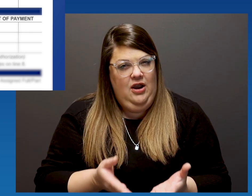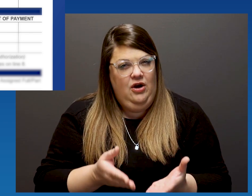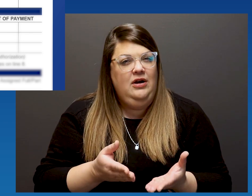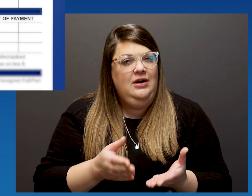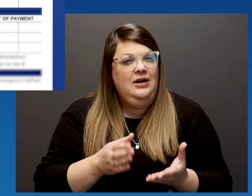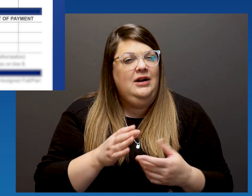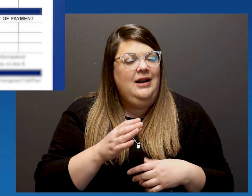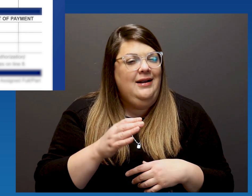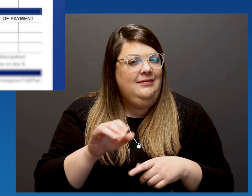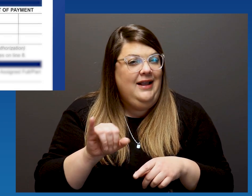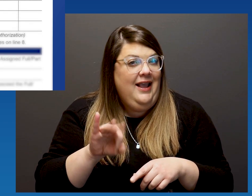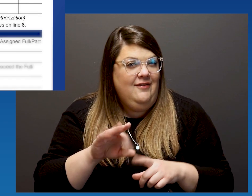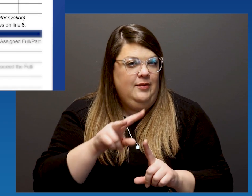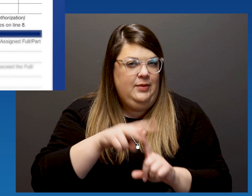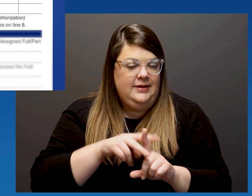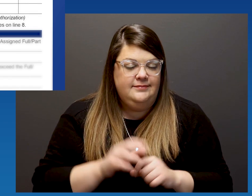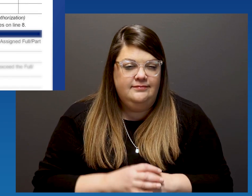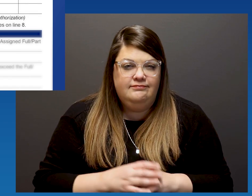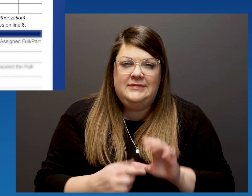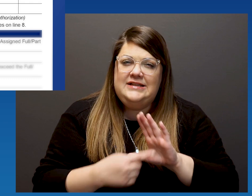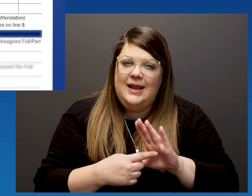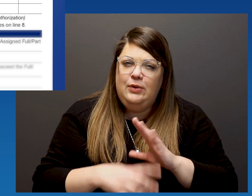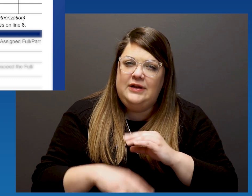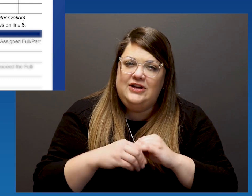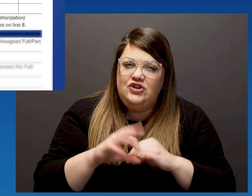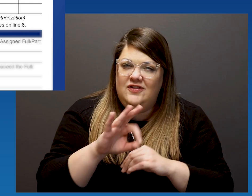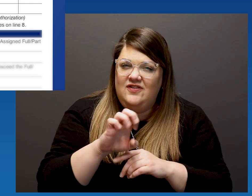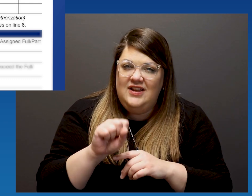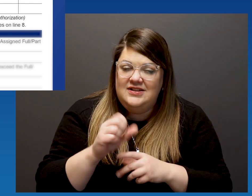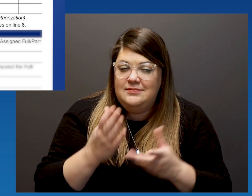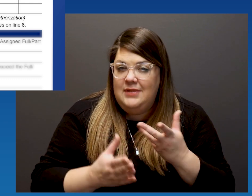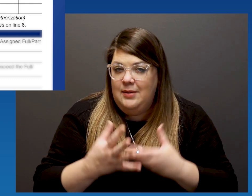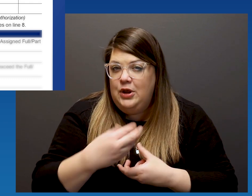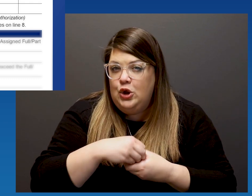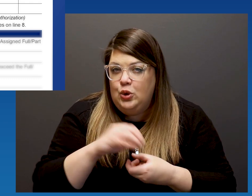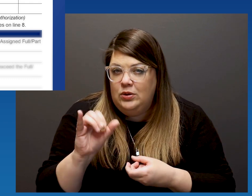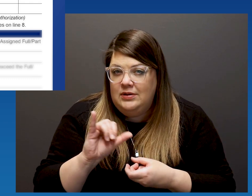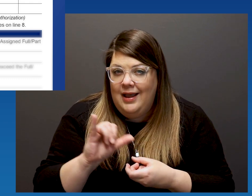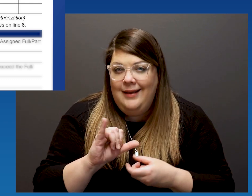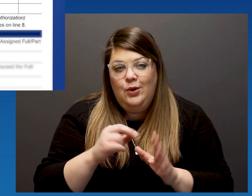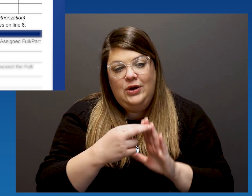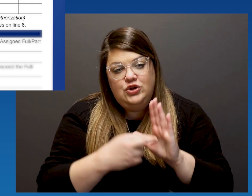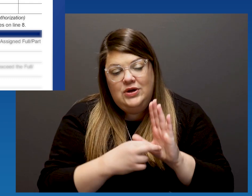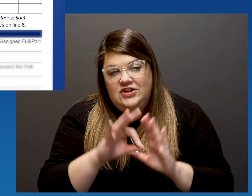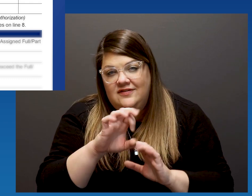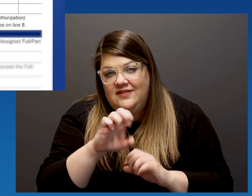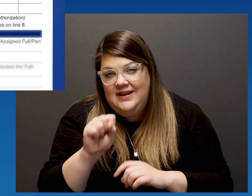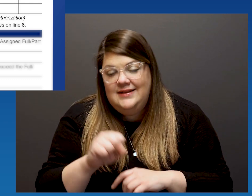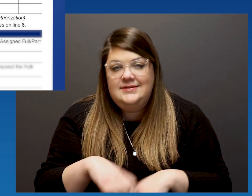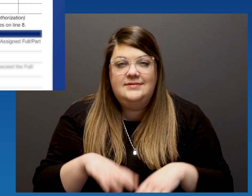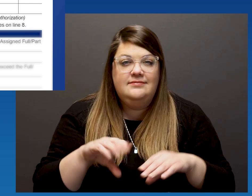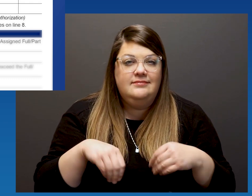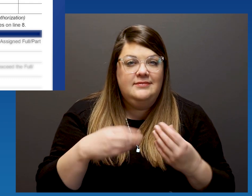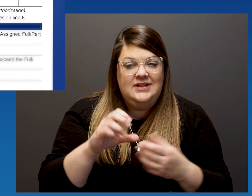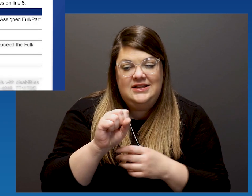as applicable. Example of additional fees may include things like registration fees and supplies.